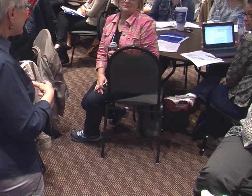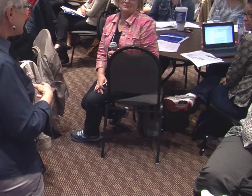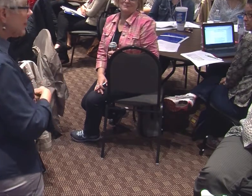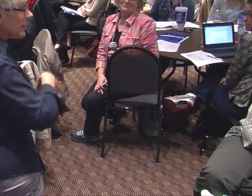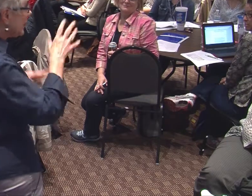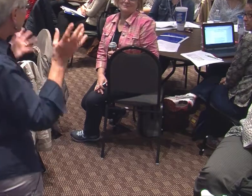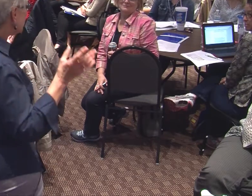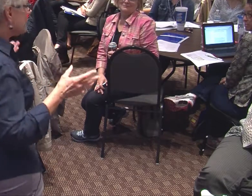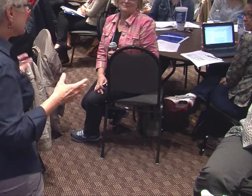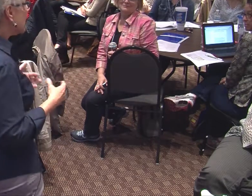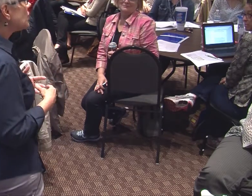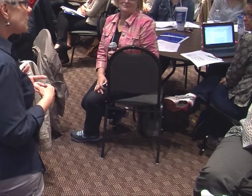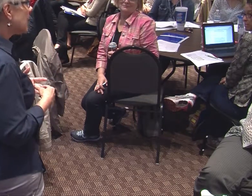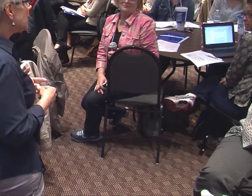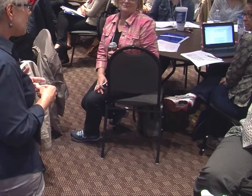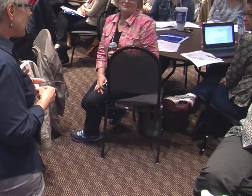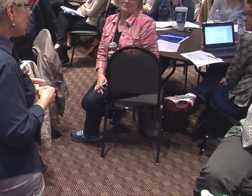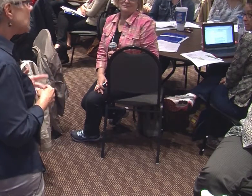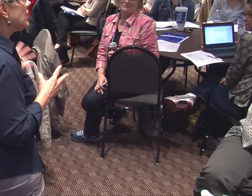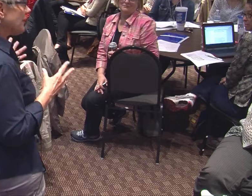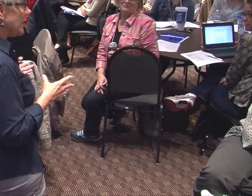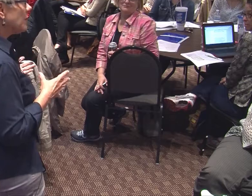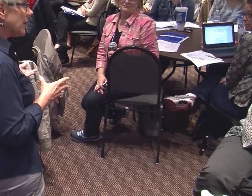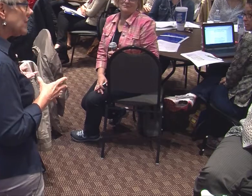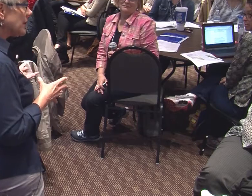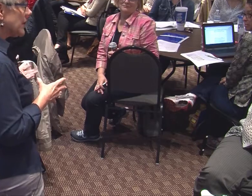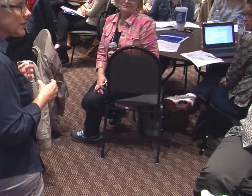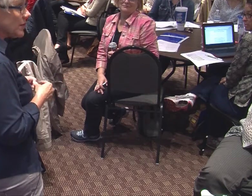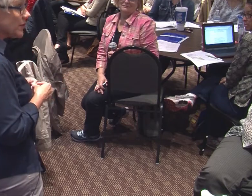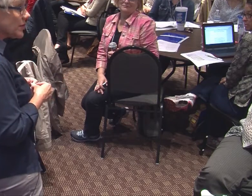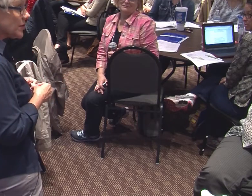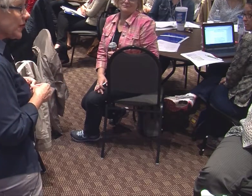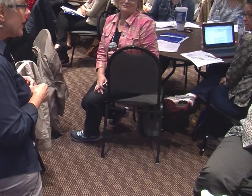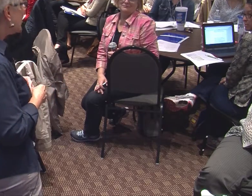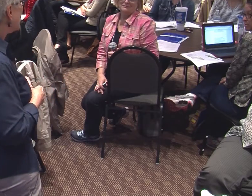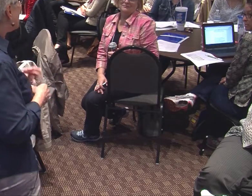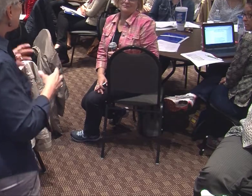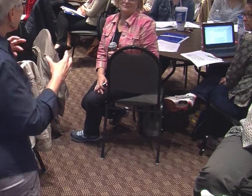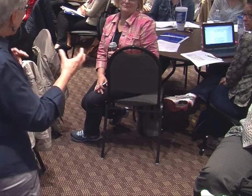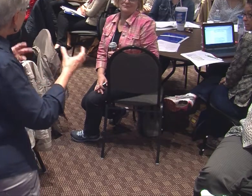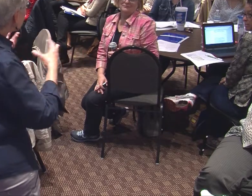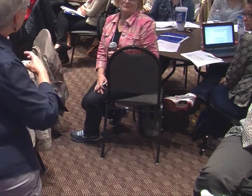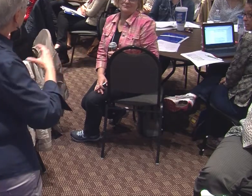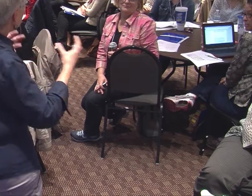Okay, maybe it looks really strange and you feel really strange when you're first doing it, but that's how you're